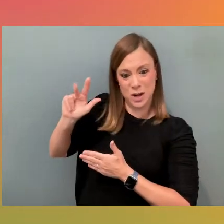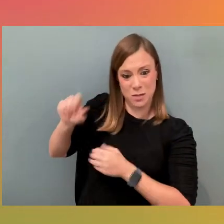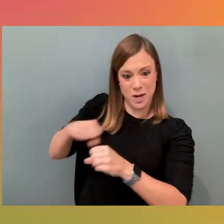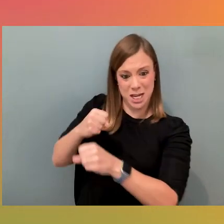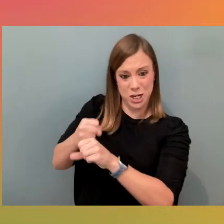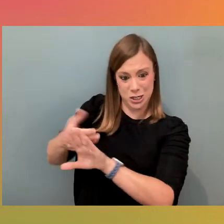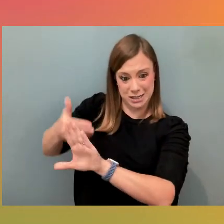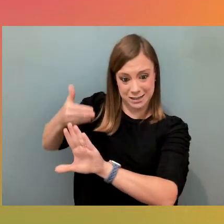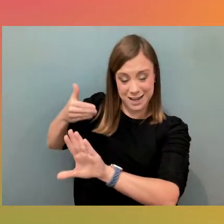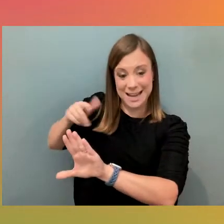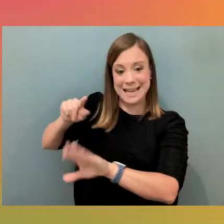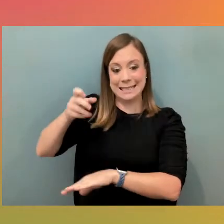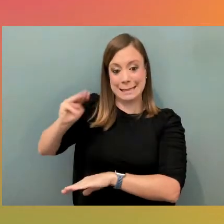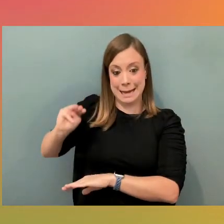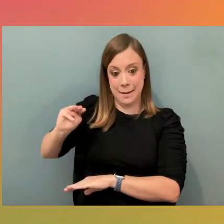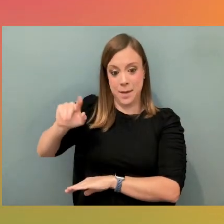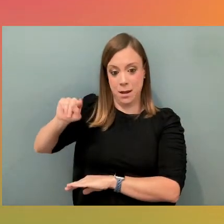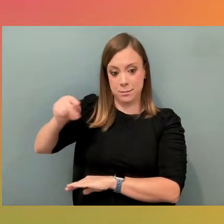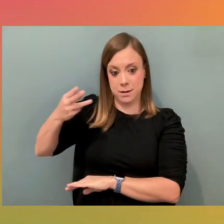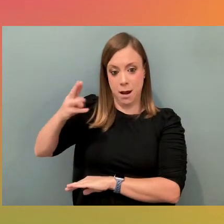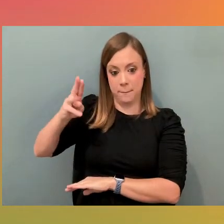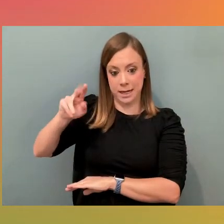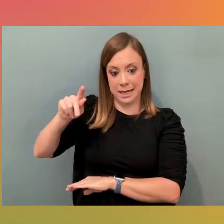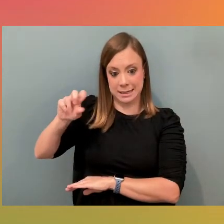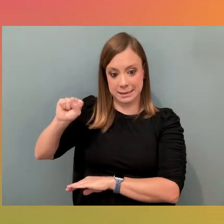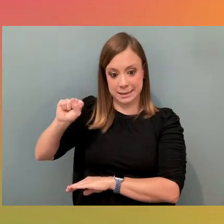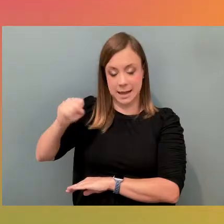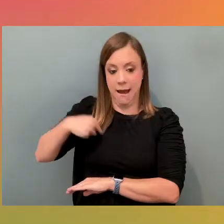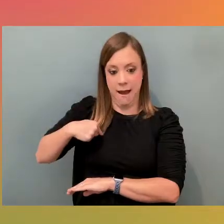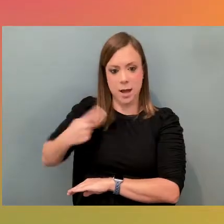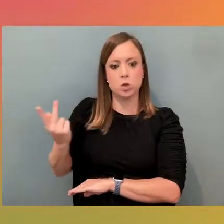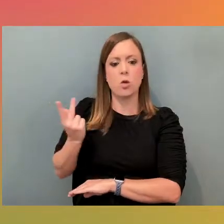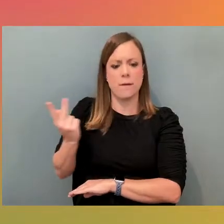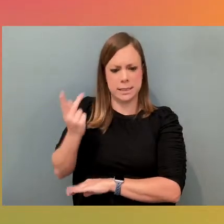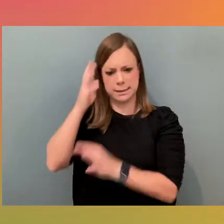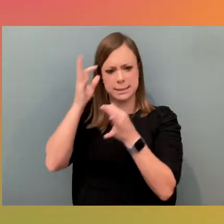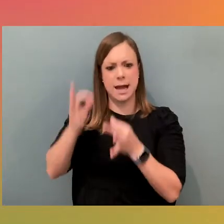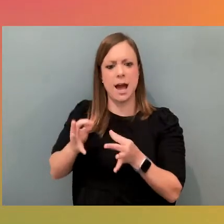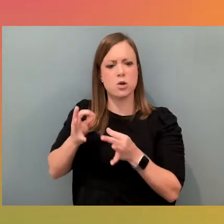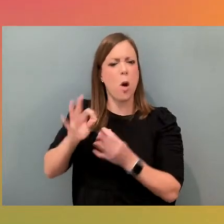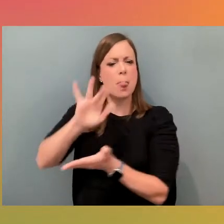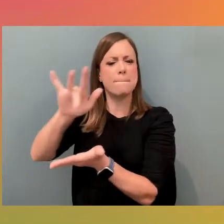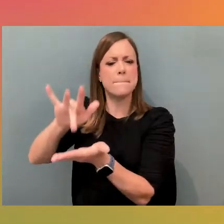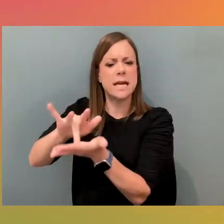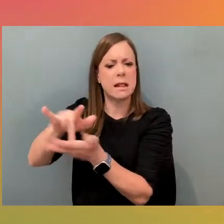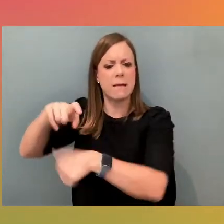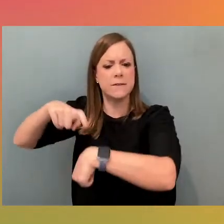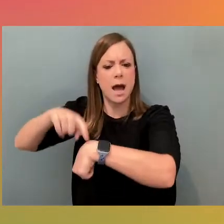THIS IS THE 23rd YEAR. AND TIM TOMPKINS AND I HAD THE